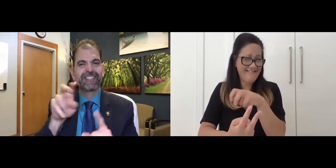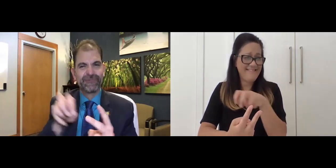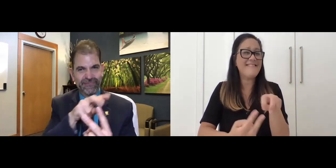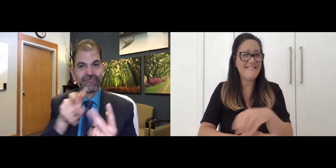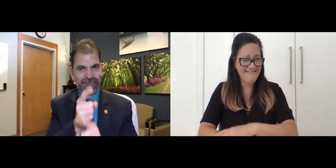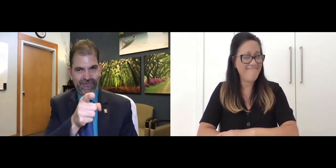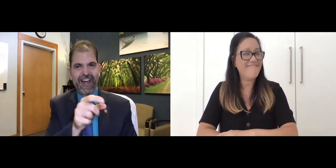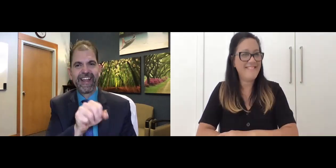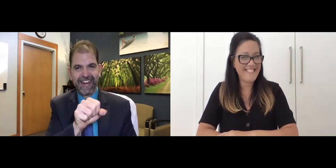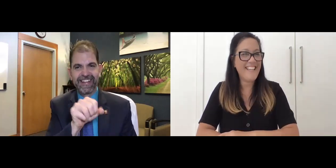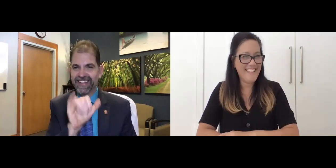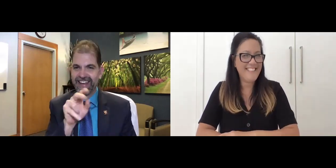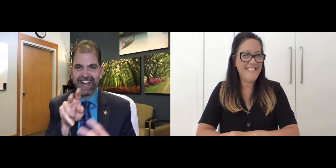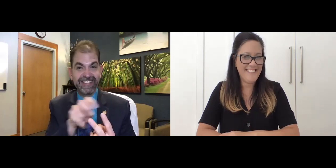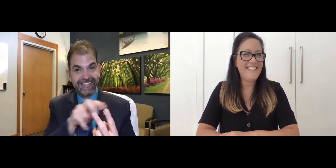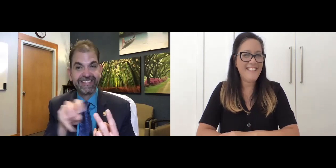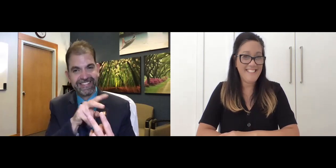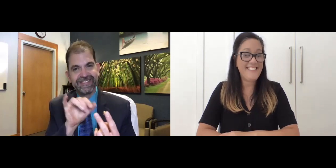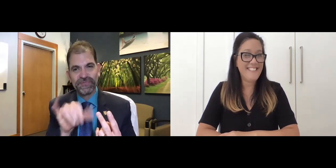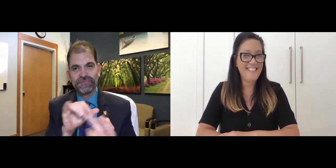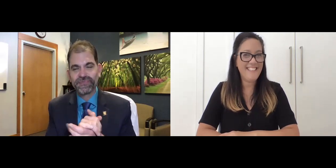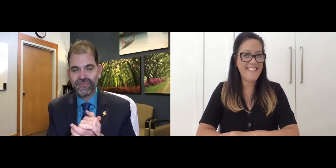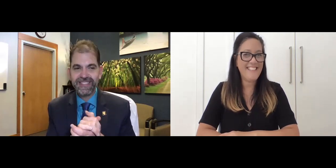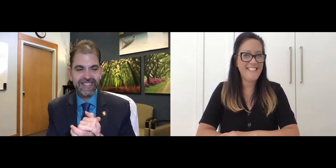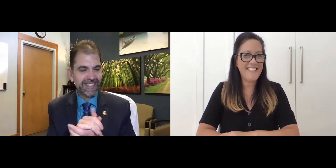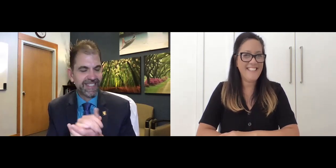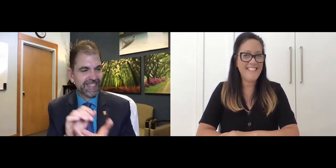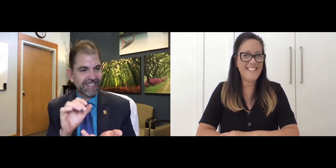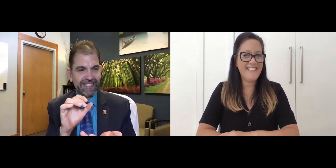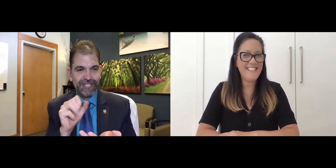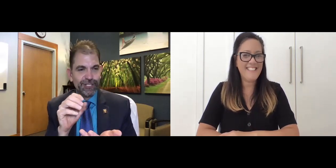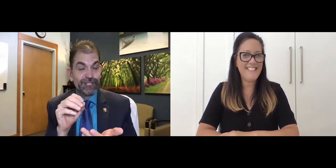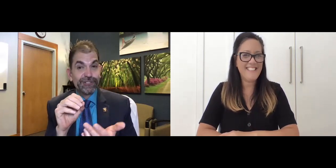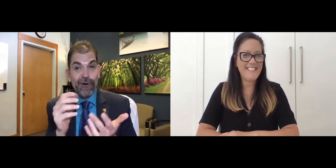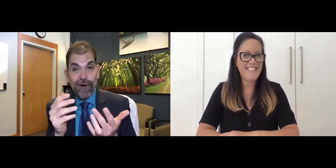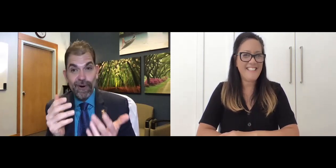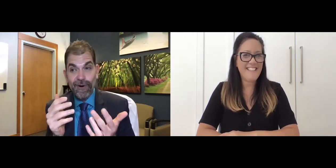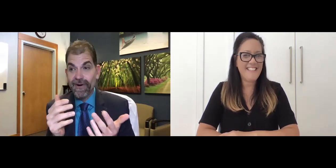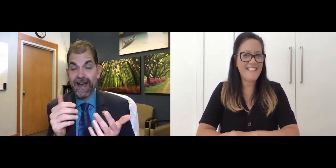Christine is saying yes and you could go from one world to the next easily.